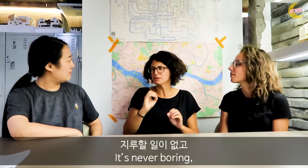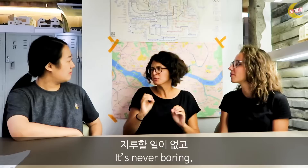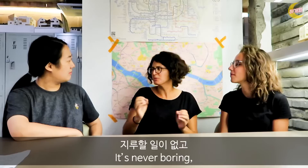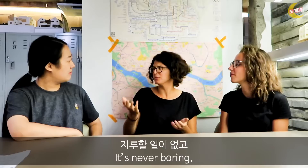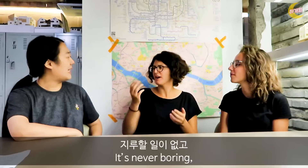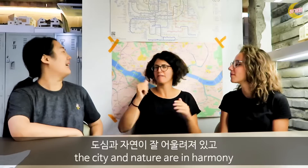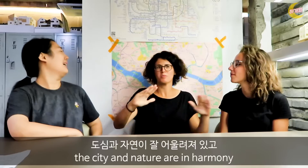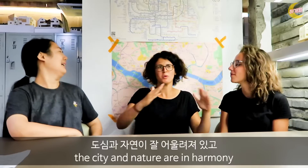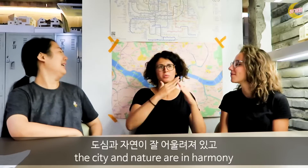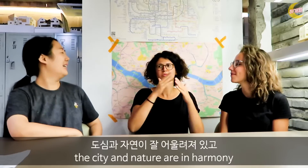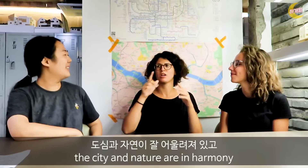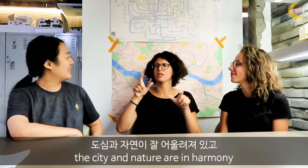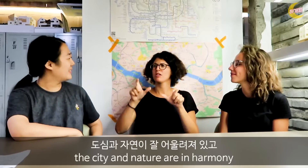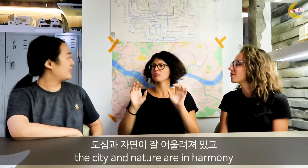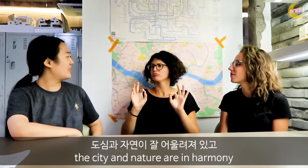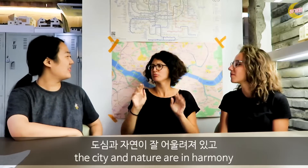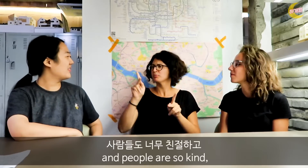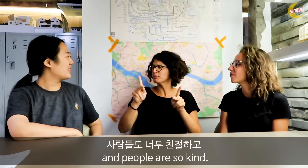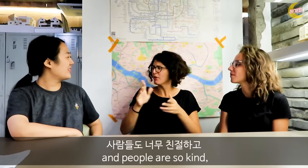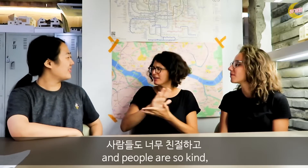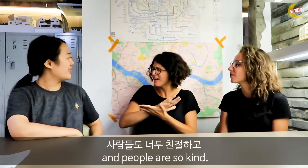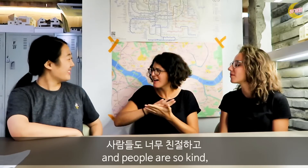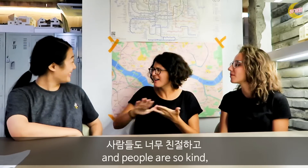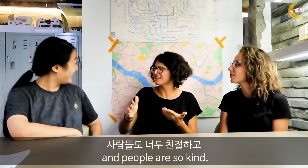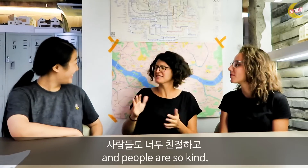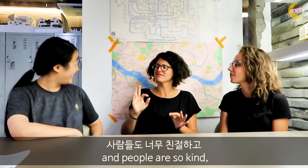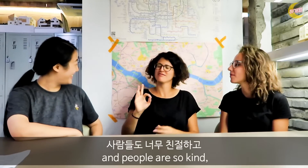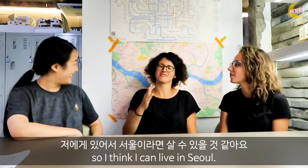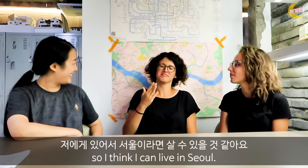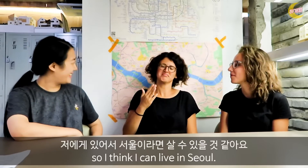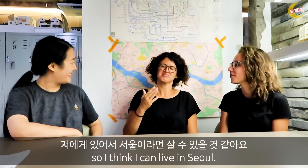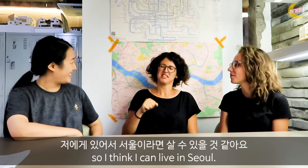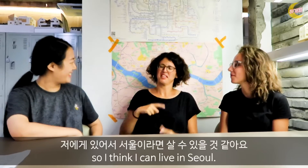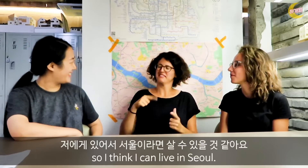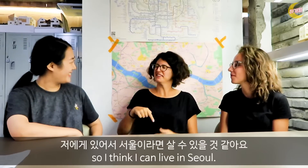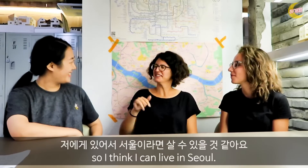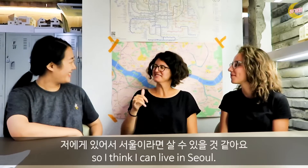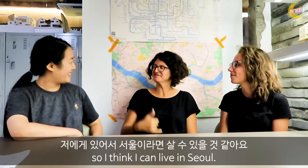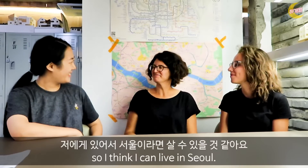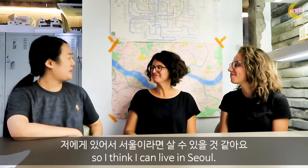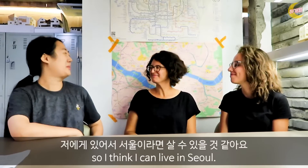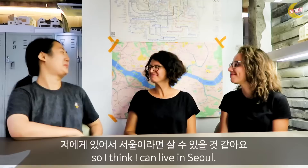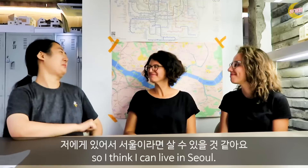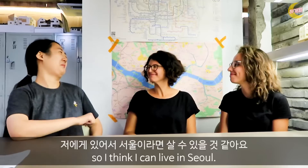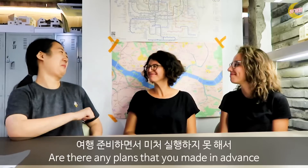It’s never boring, the city and nature are in harmony and people are so kind, so I think I can live in Seoul.